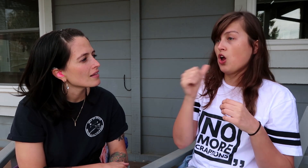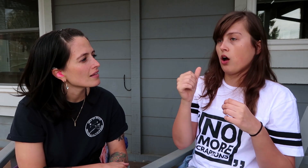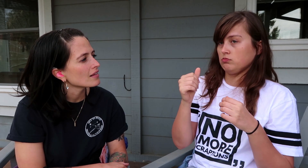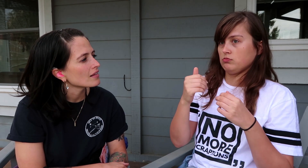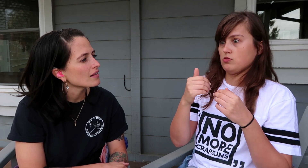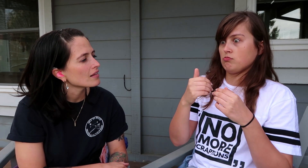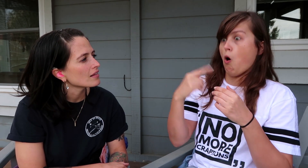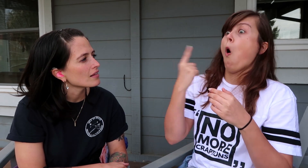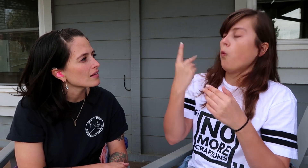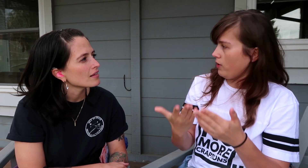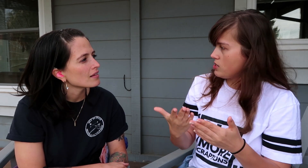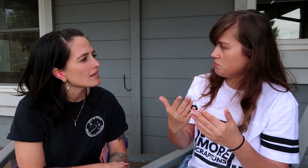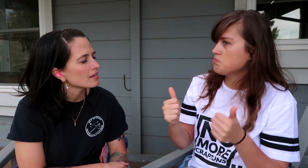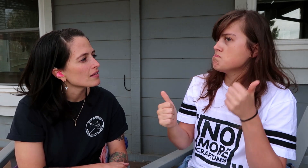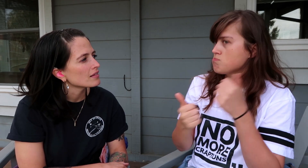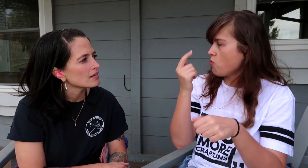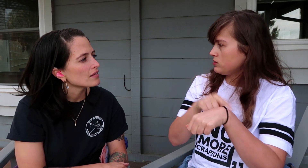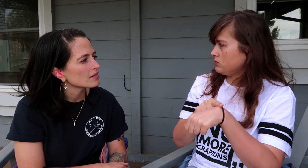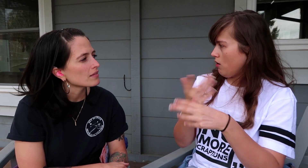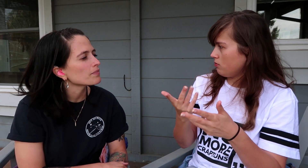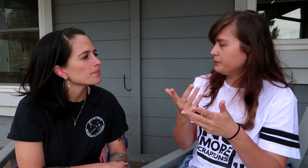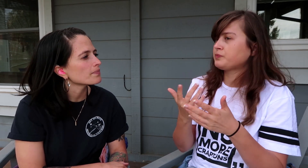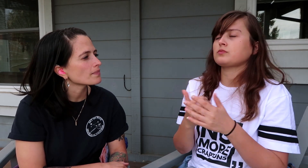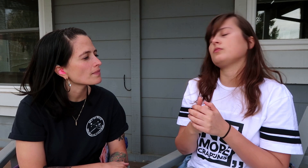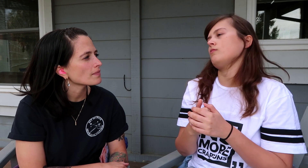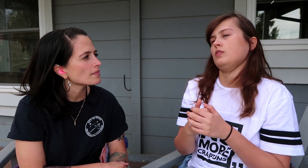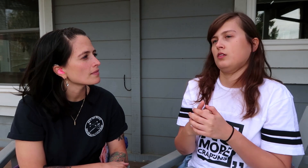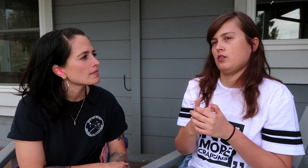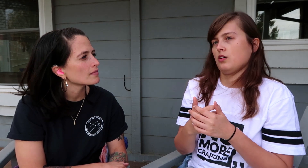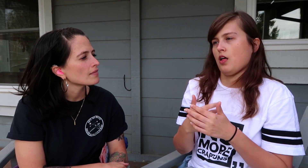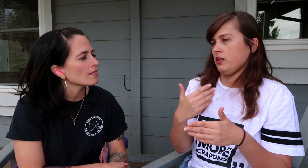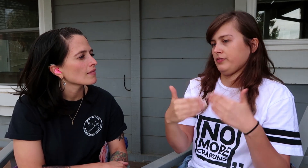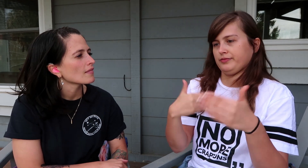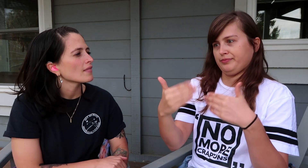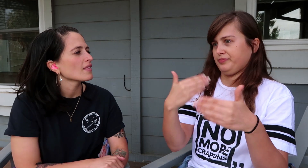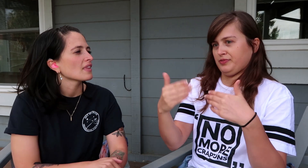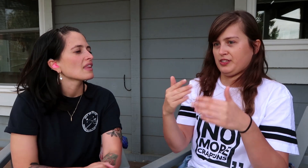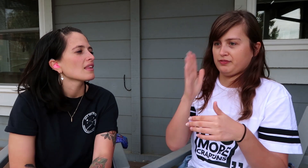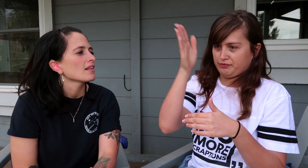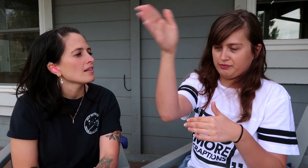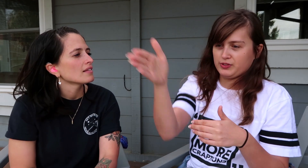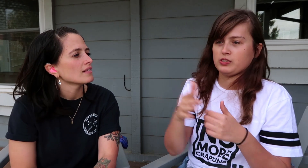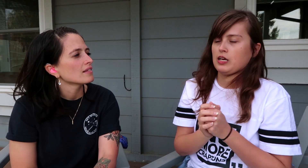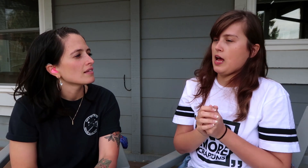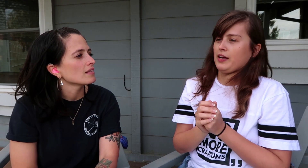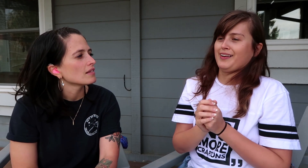But not always. Then later, time went on,